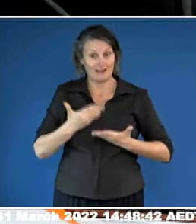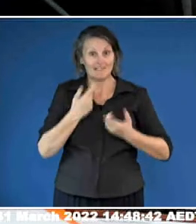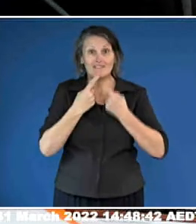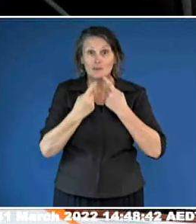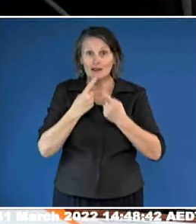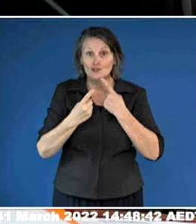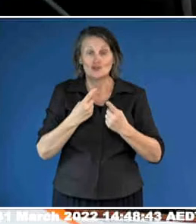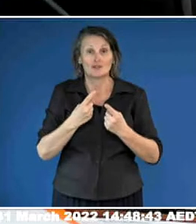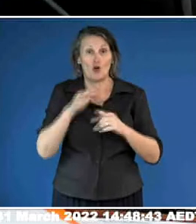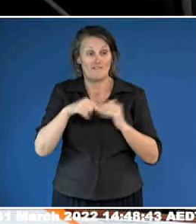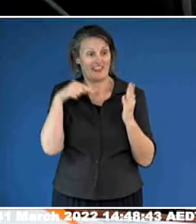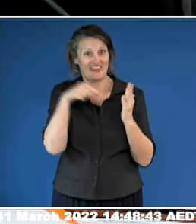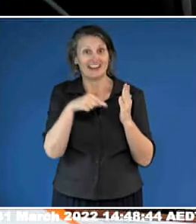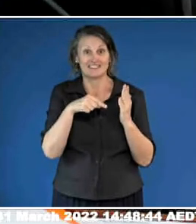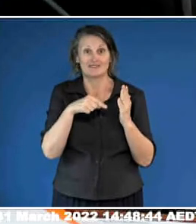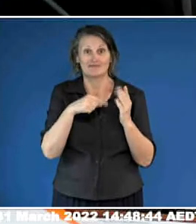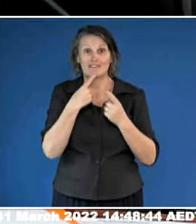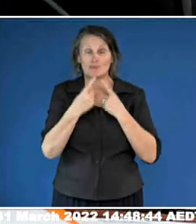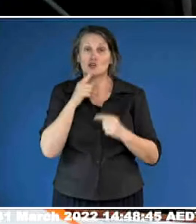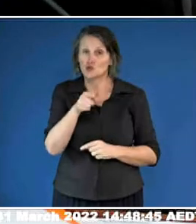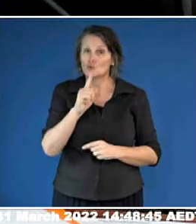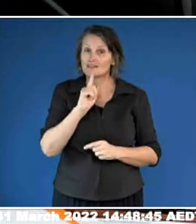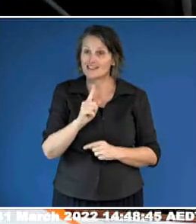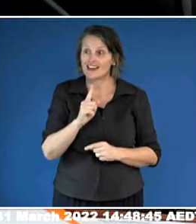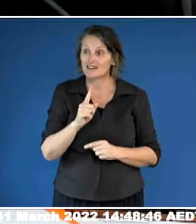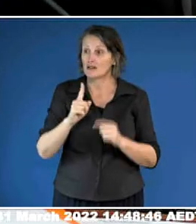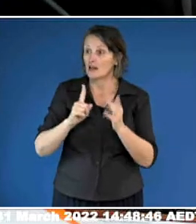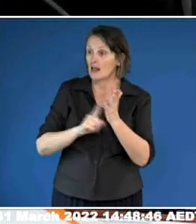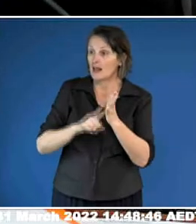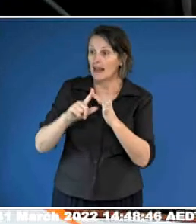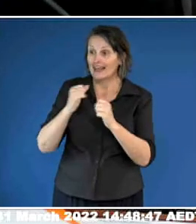And you identified a lack of consistent legal definition of violence against women and